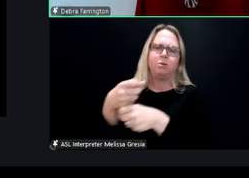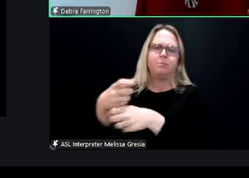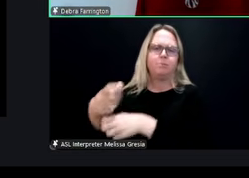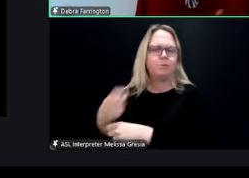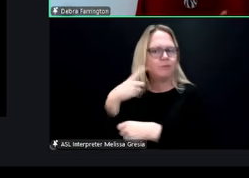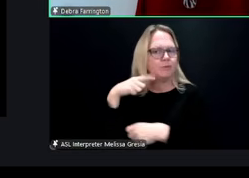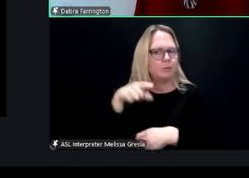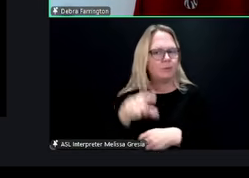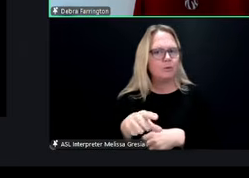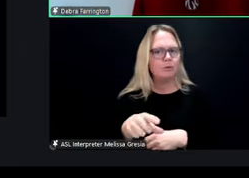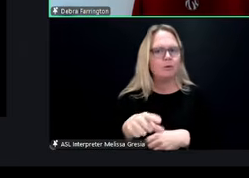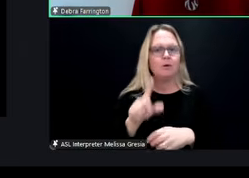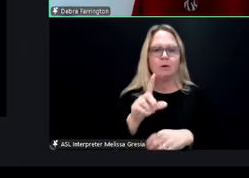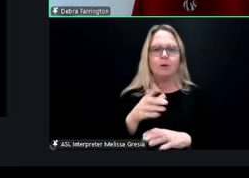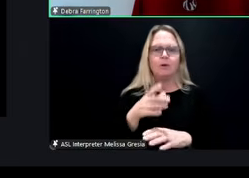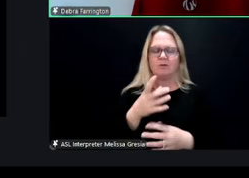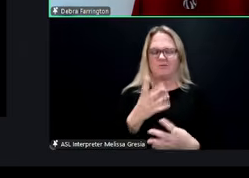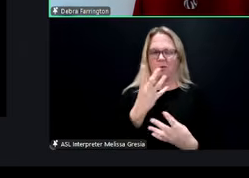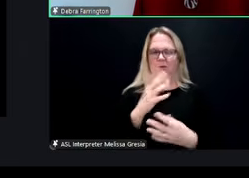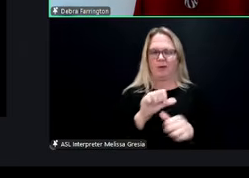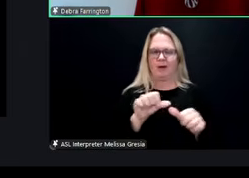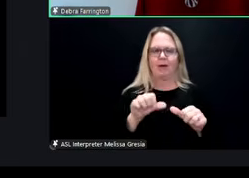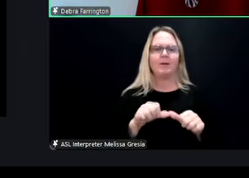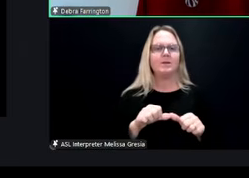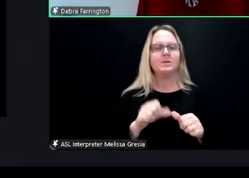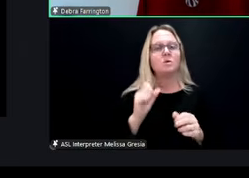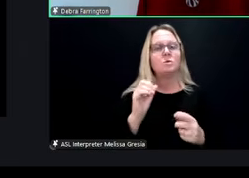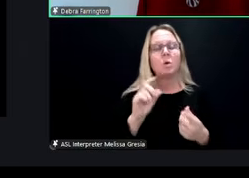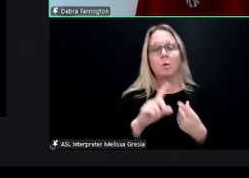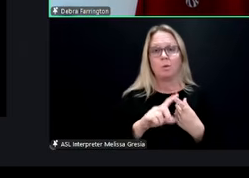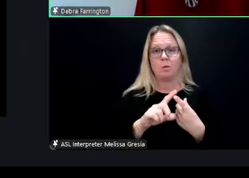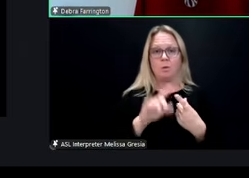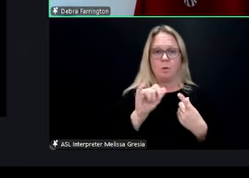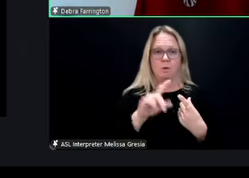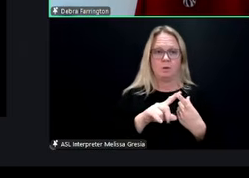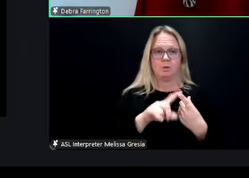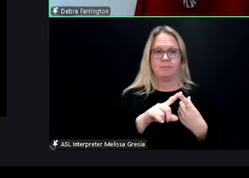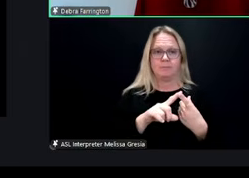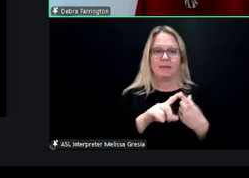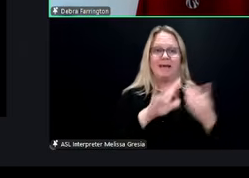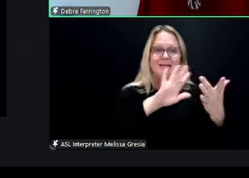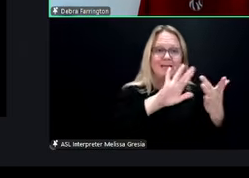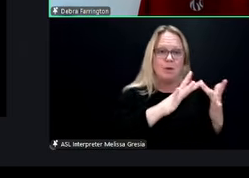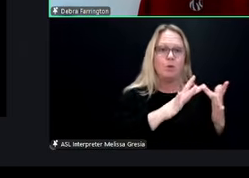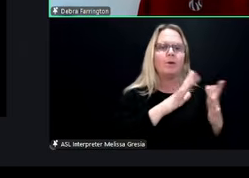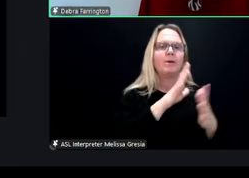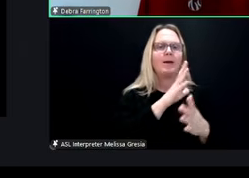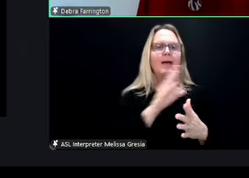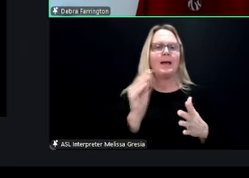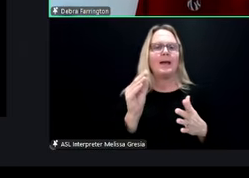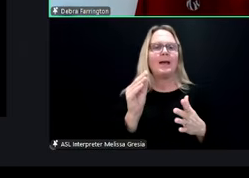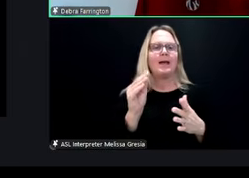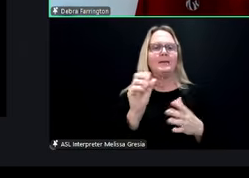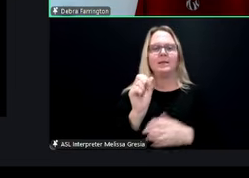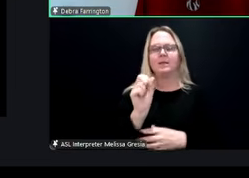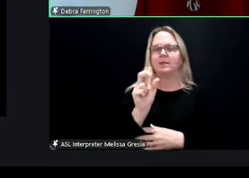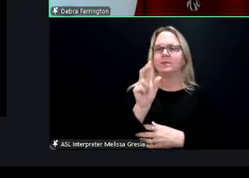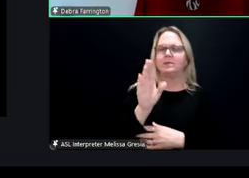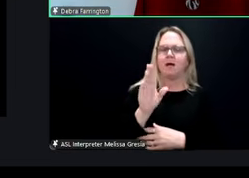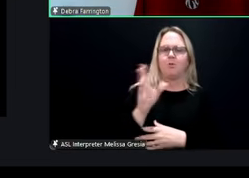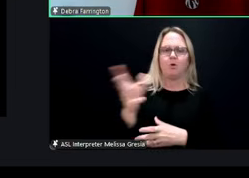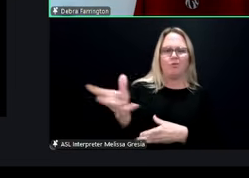um the four areas so those four areas include network and subreient management,